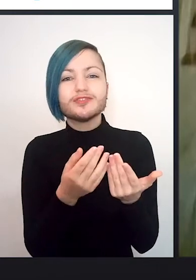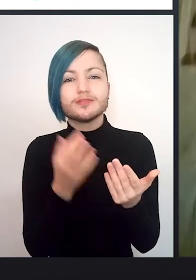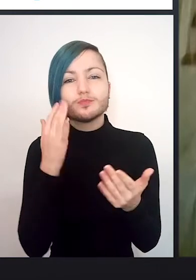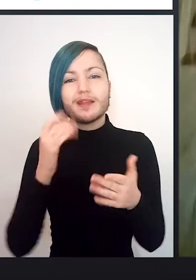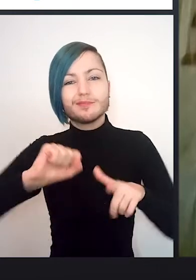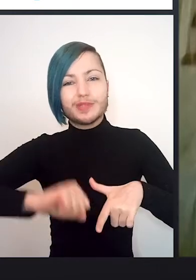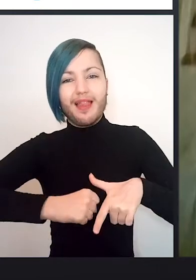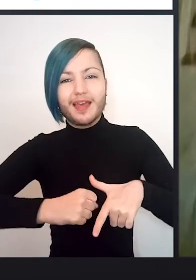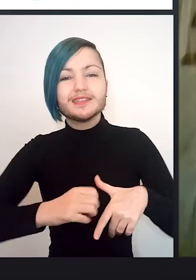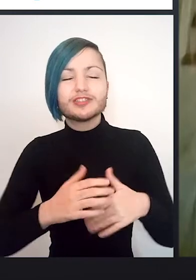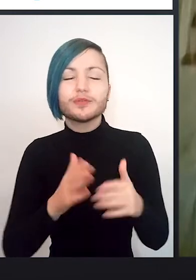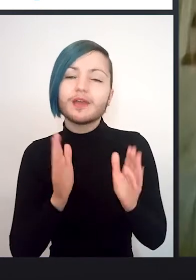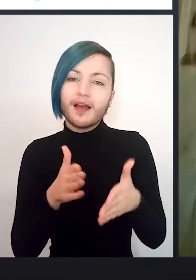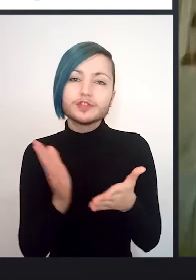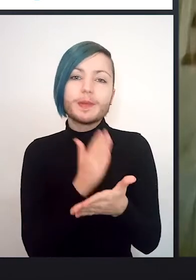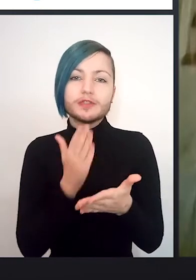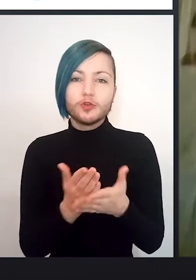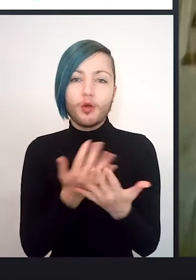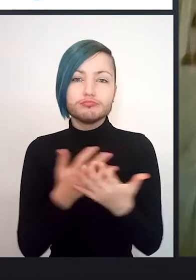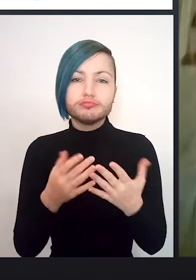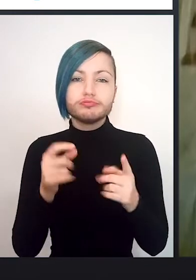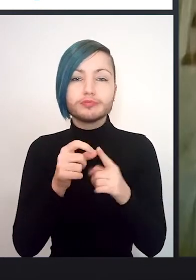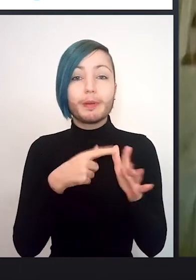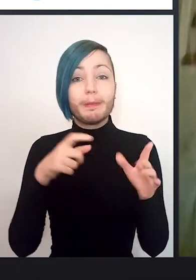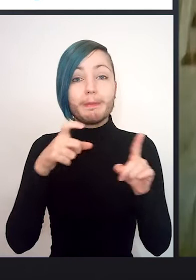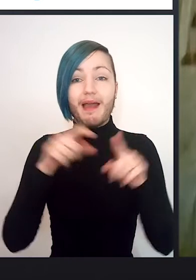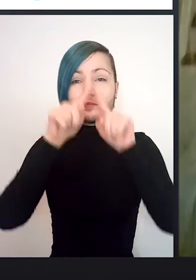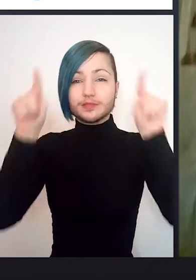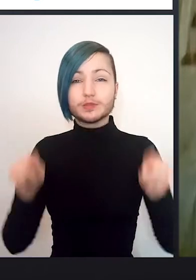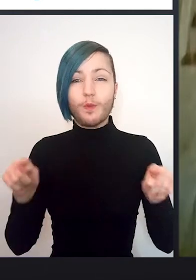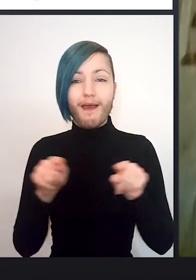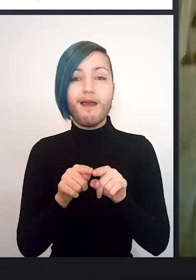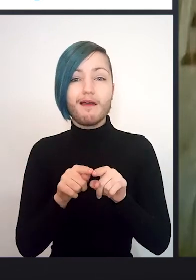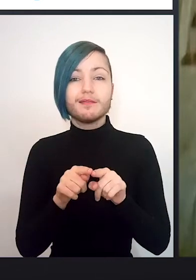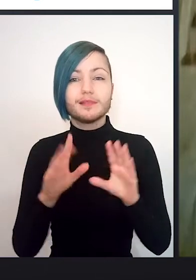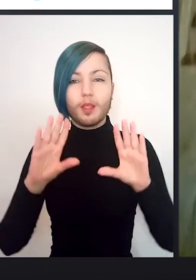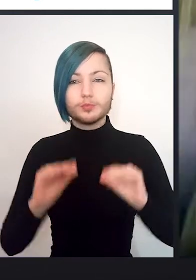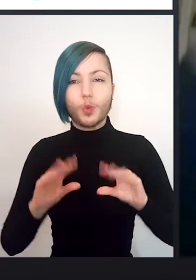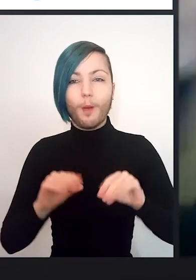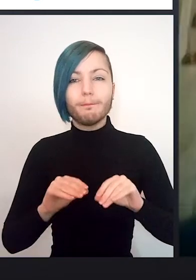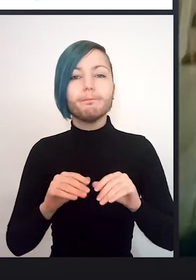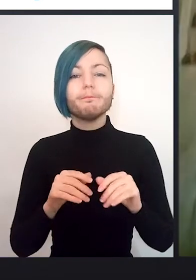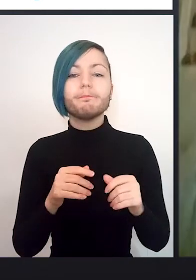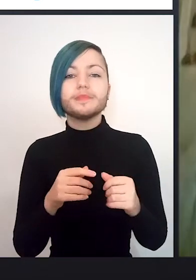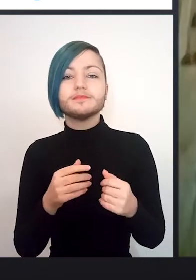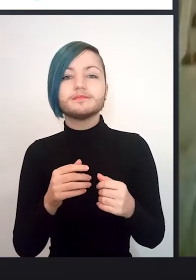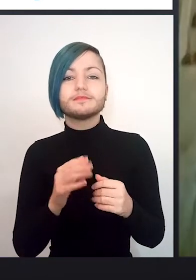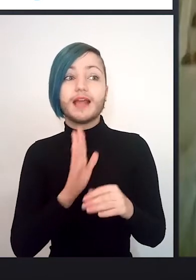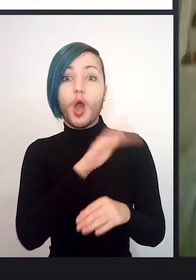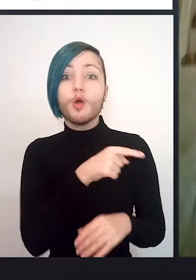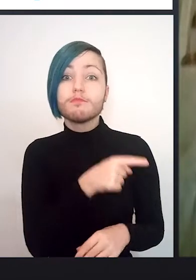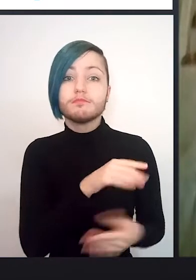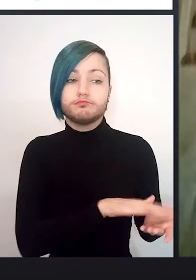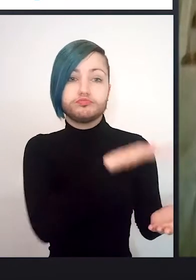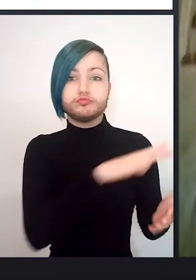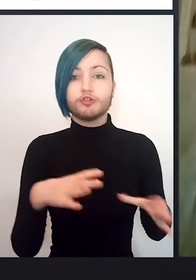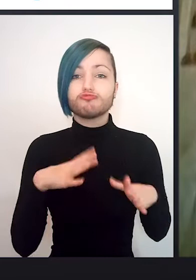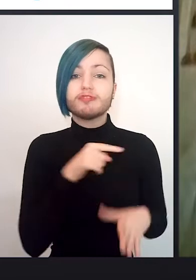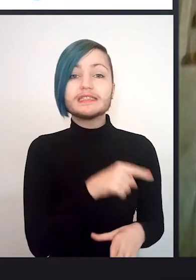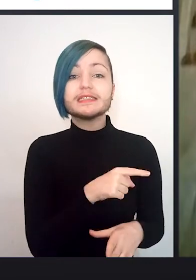so you've gotta make sure that you've got plenty of those squares to have at home before you